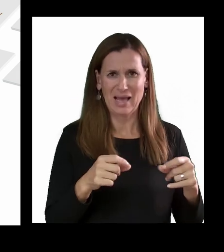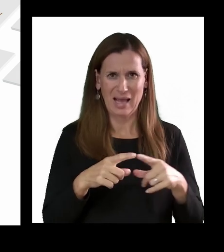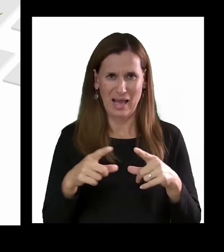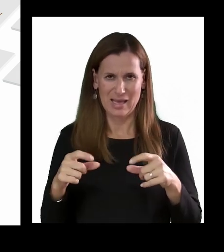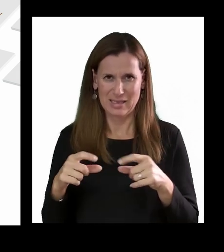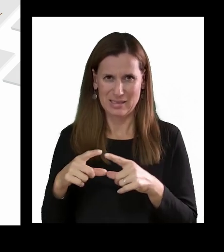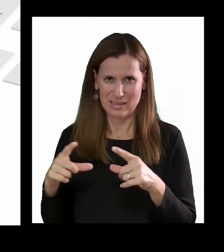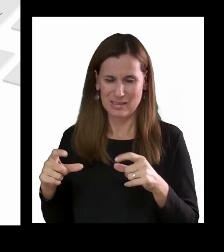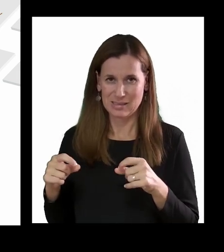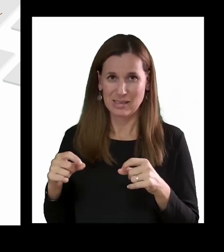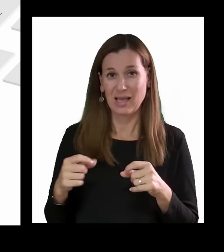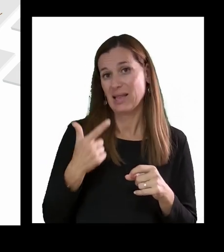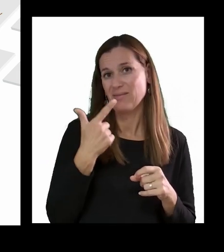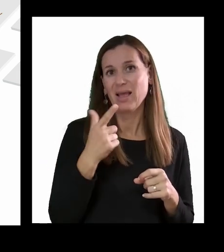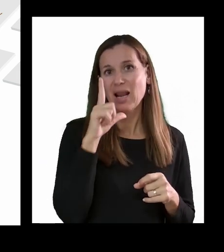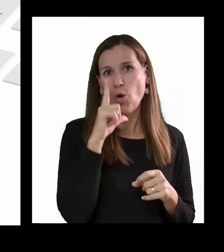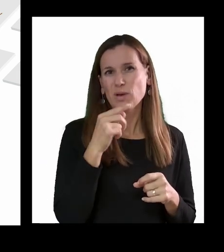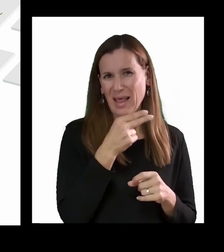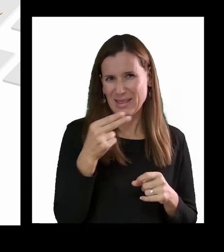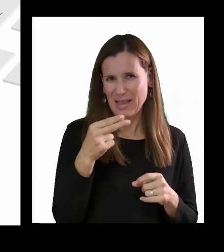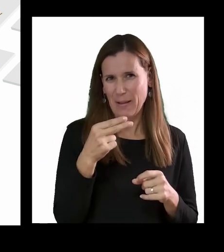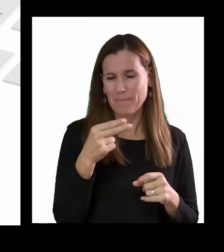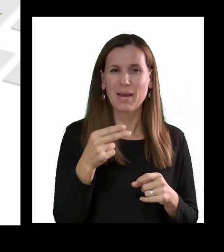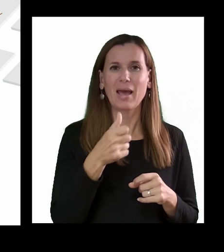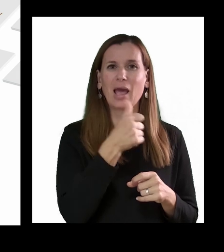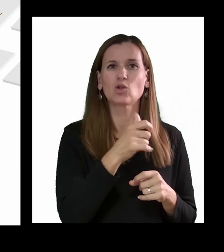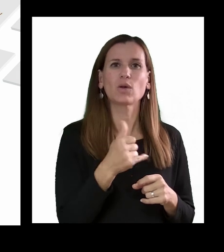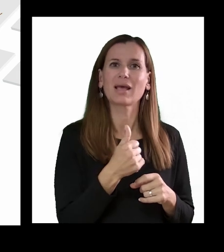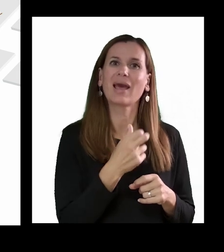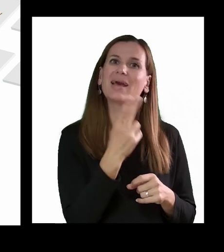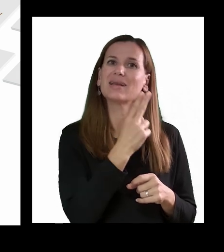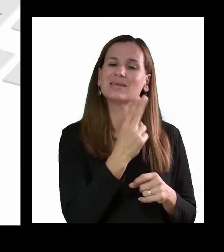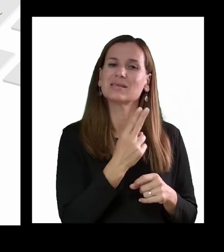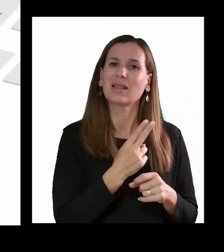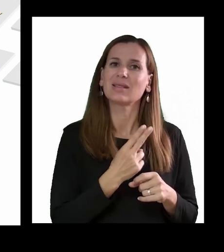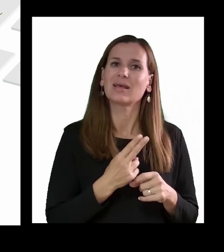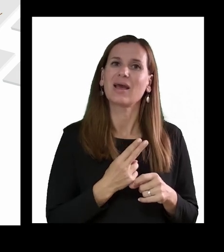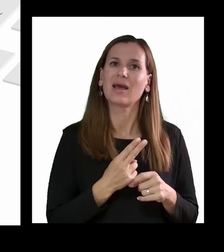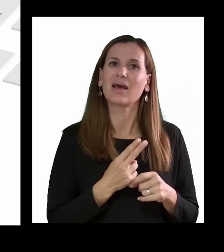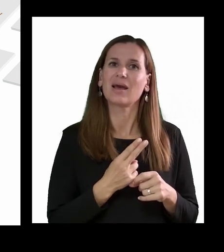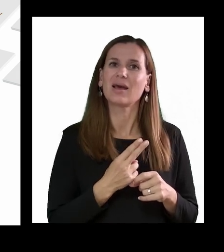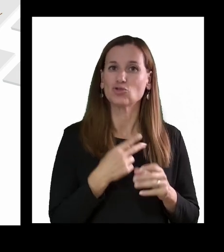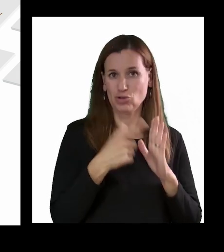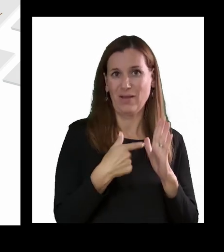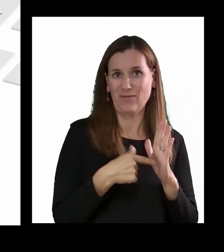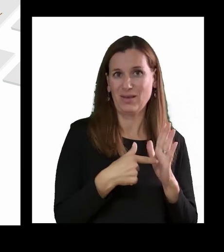topics. One topic are the drawing, the drawing of numbers from 0 to 9